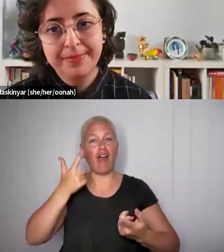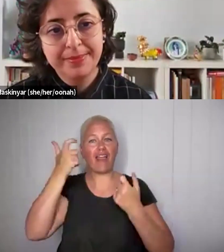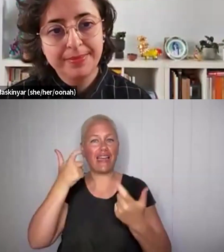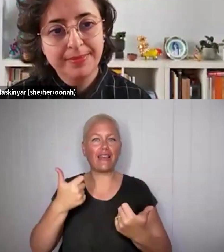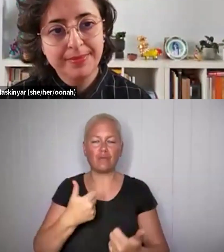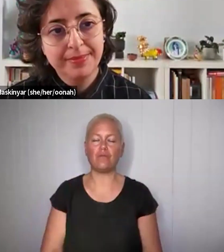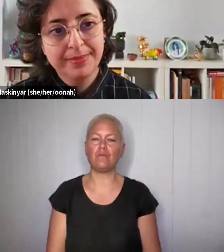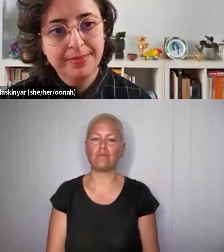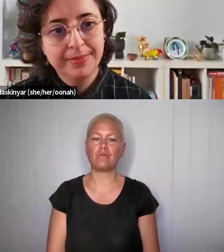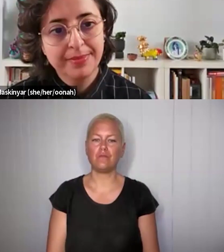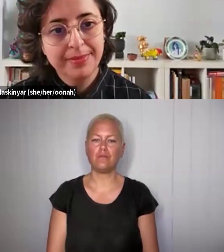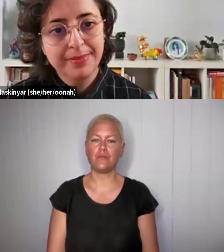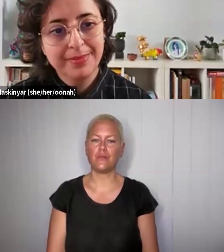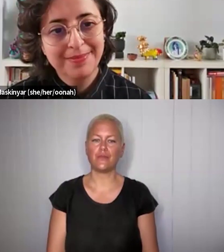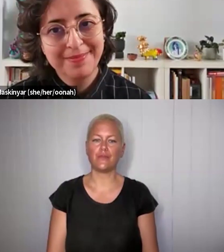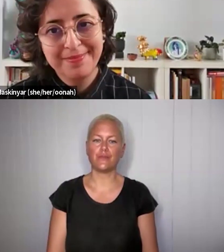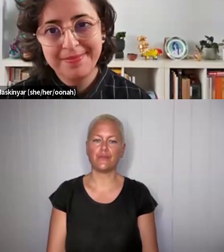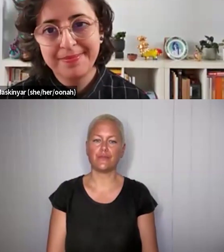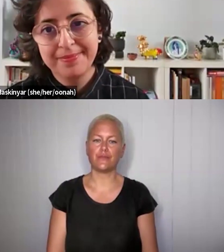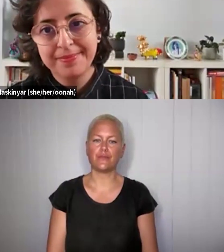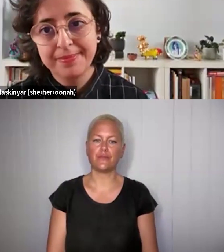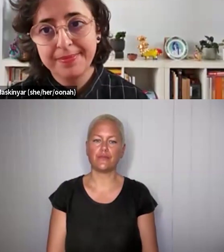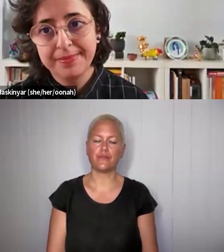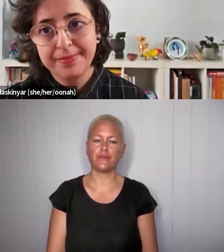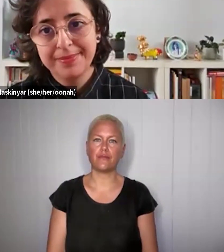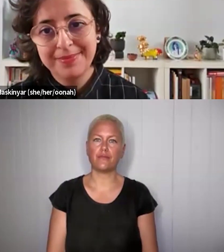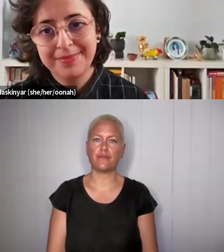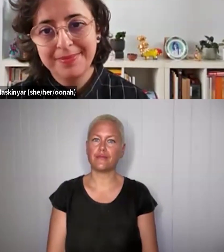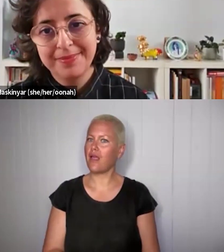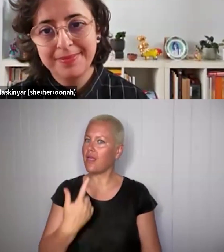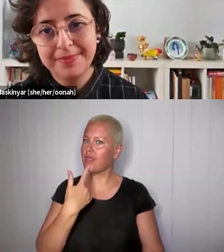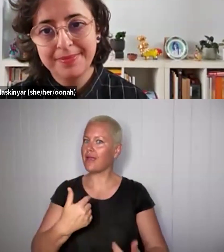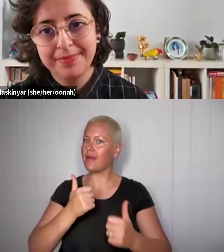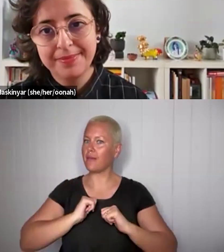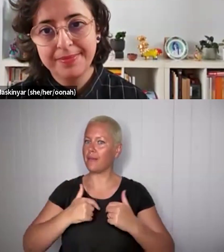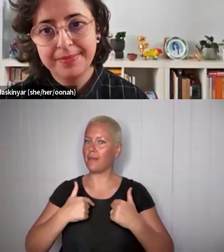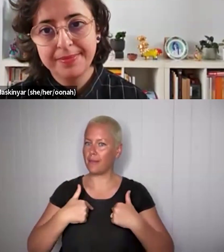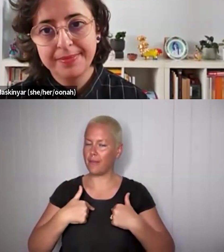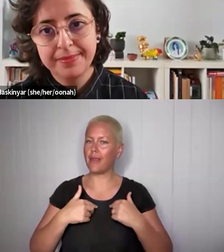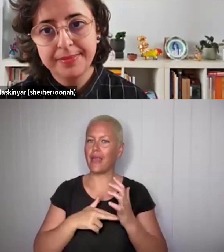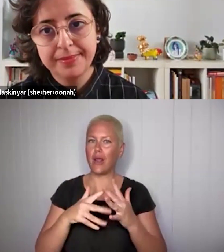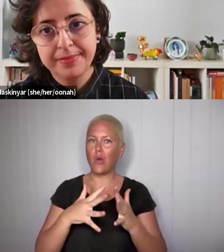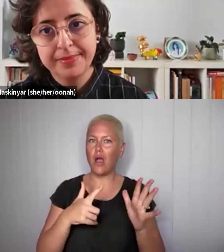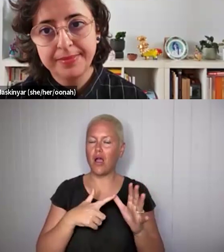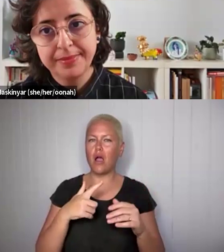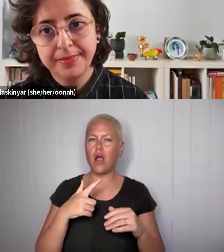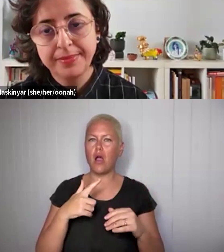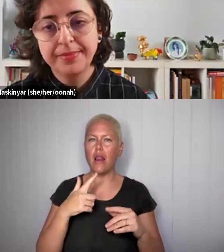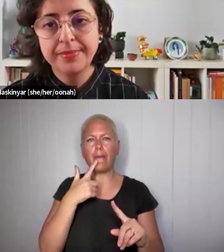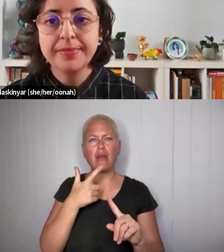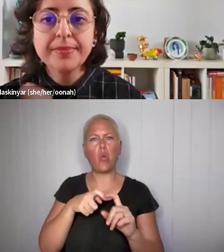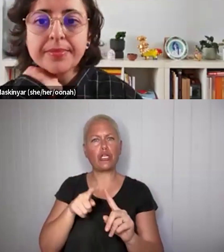I think it is open -- over to me. 'How can artists apply